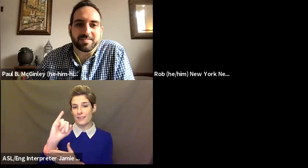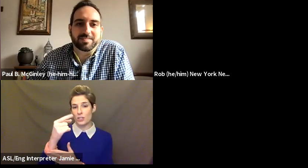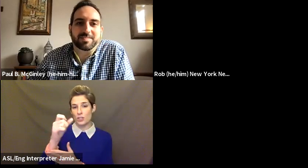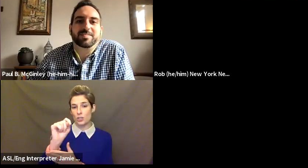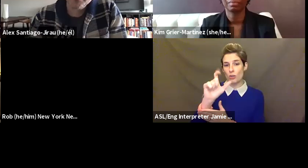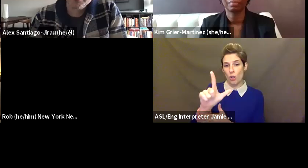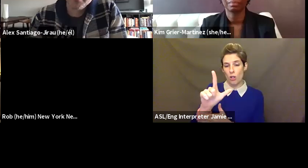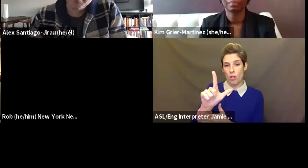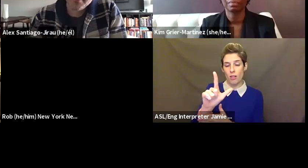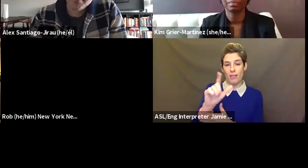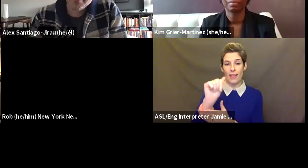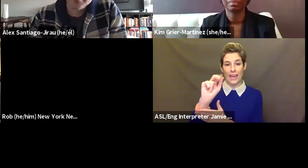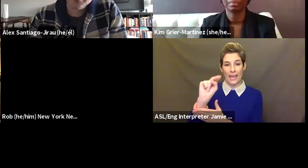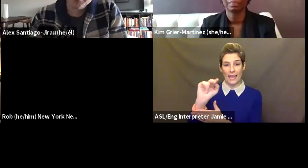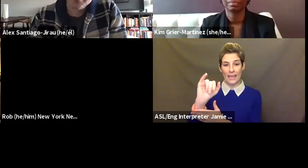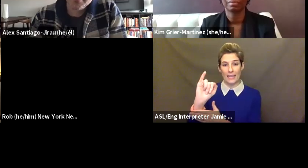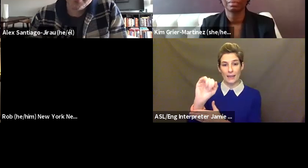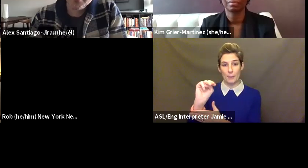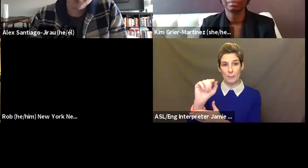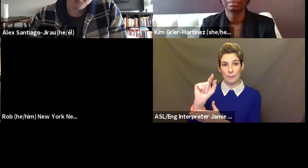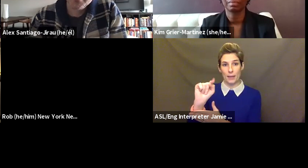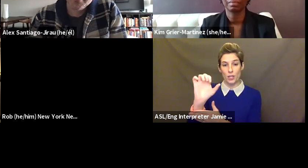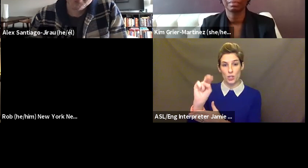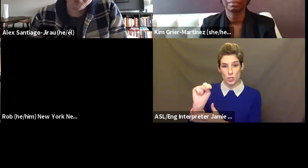part of Creative Cloud, and to get some training in Photoshop.